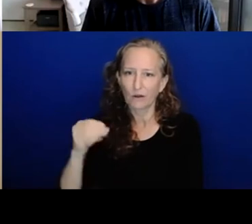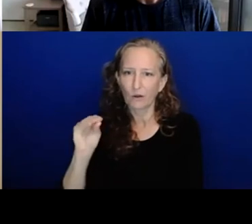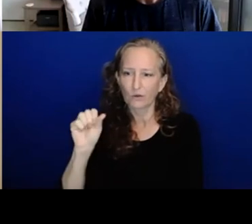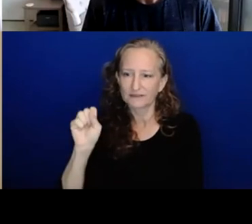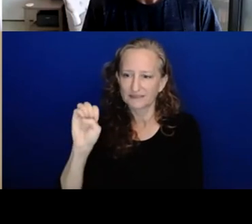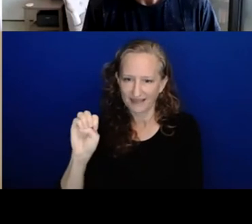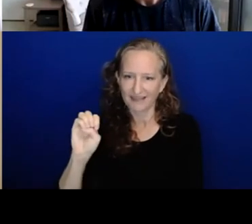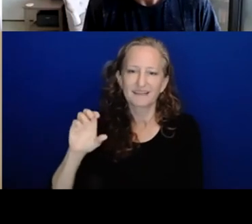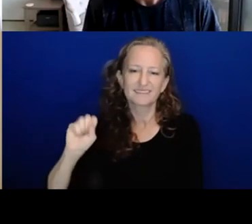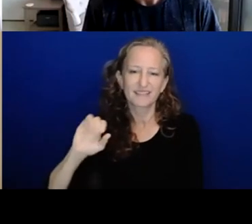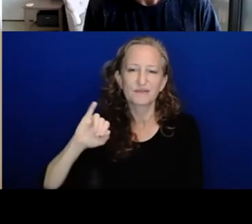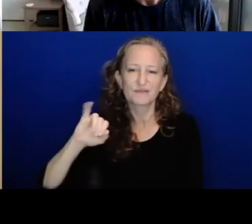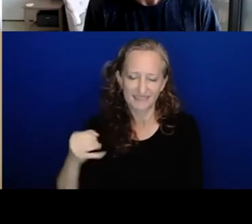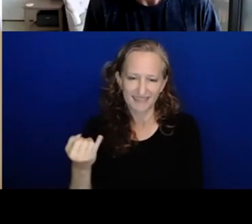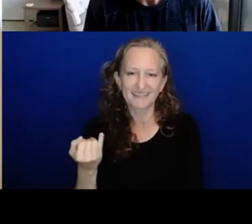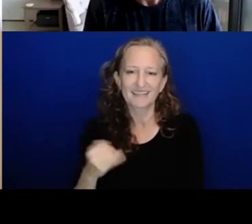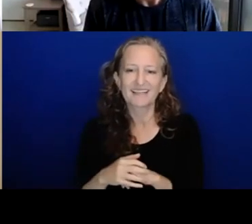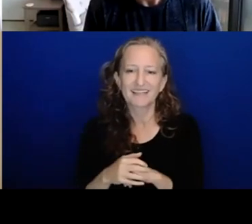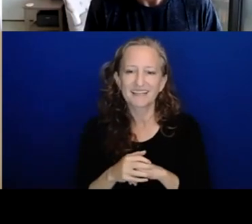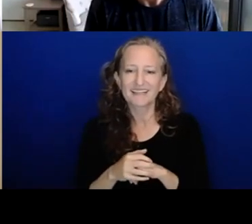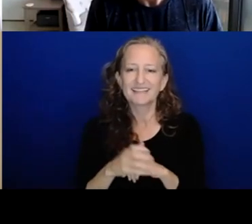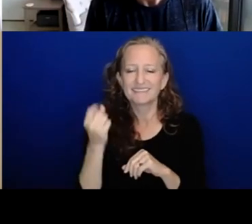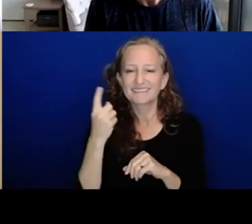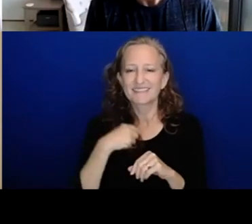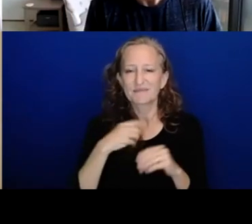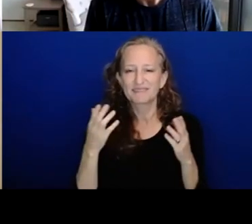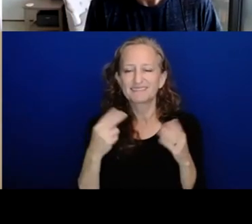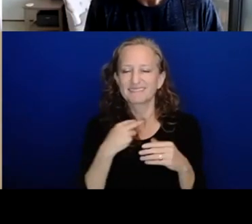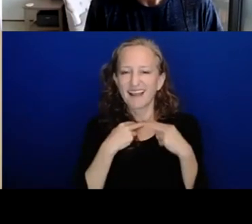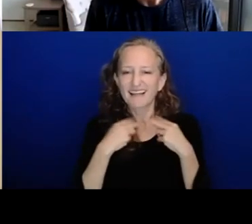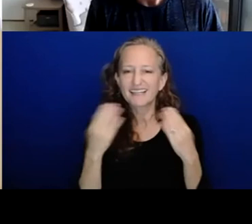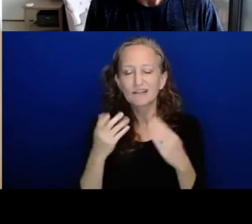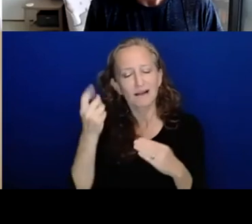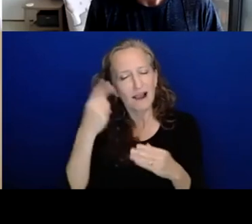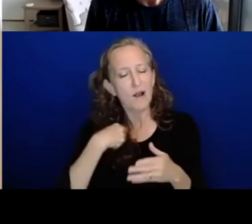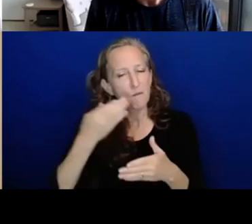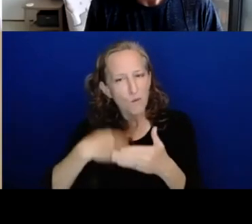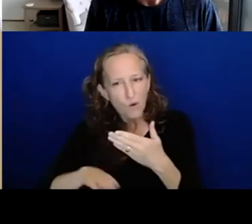is not something I picked up over the last eight weeks. I was born in Ghana, live most